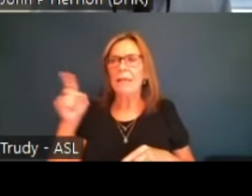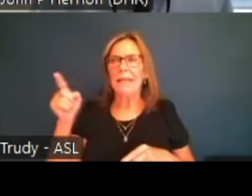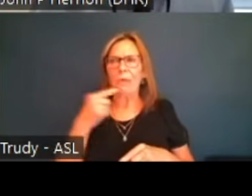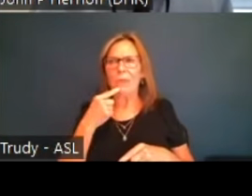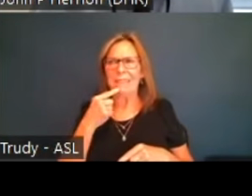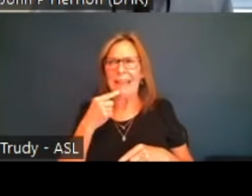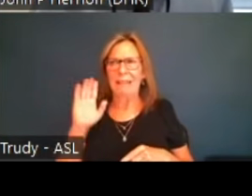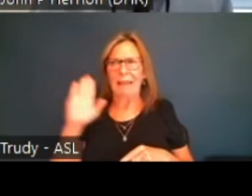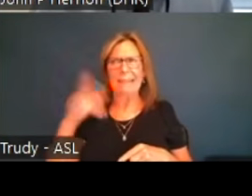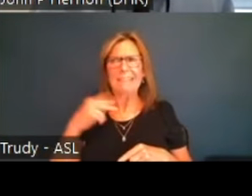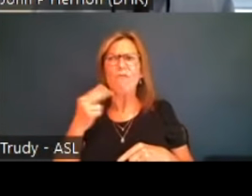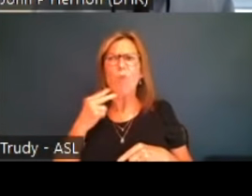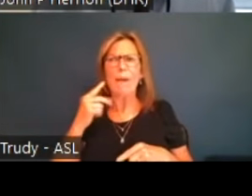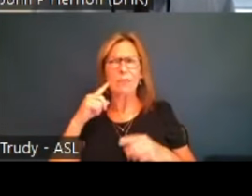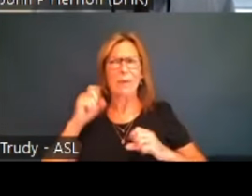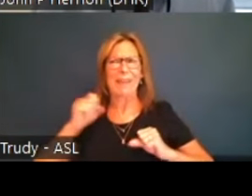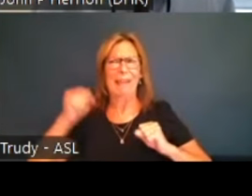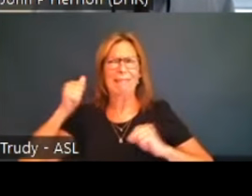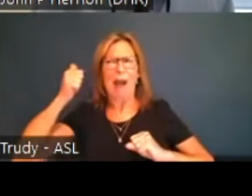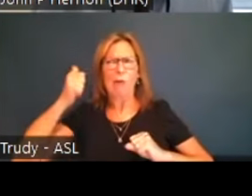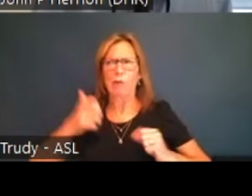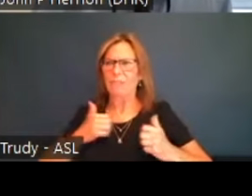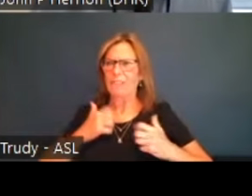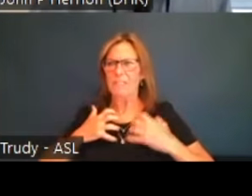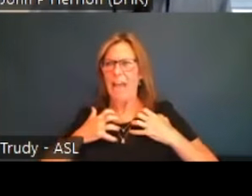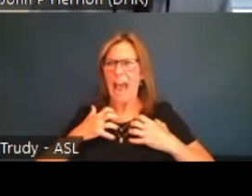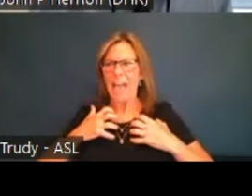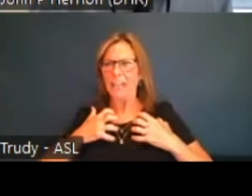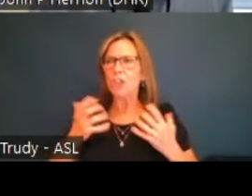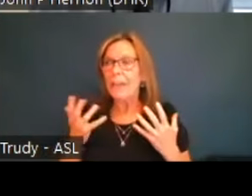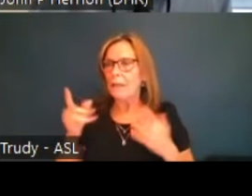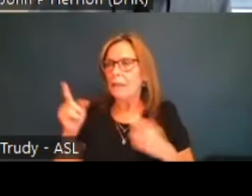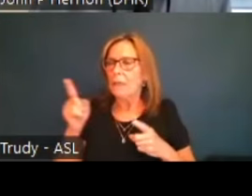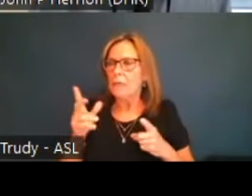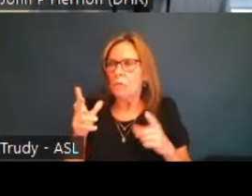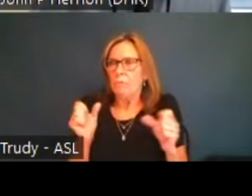something, He would get very rigid, And the dog was